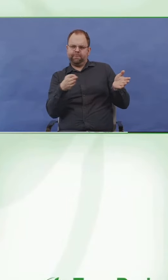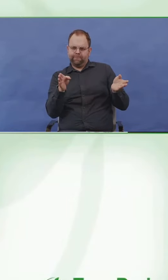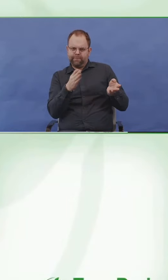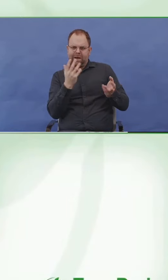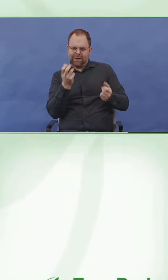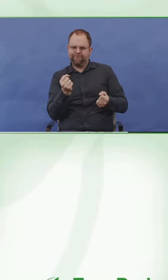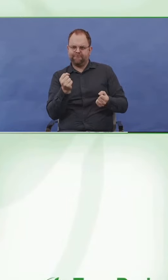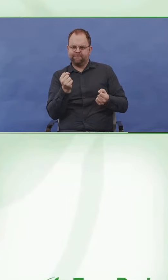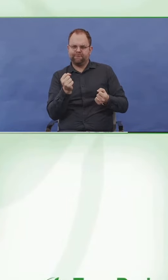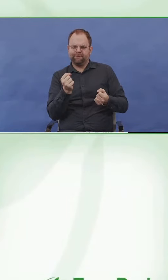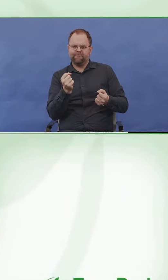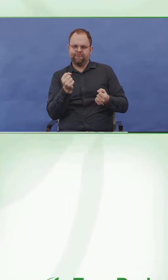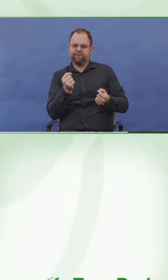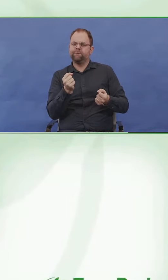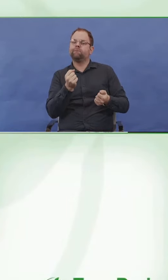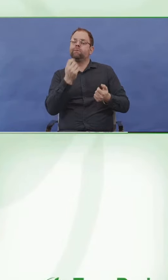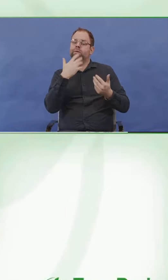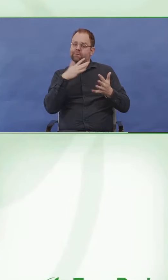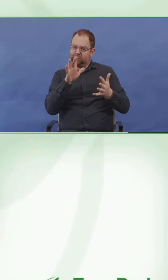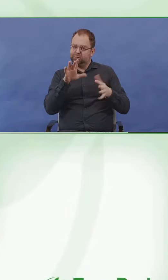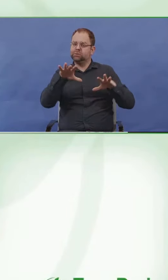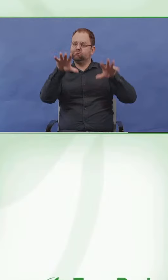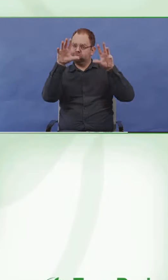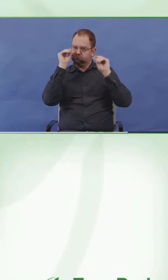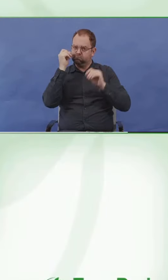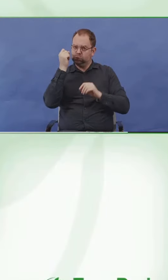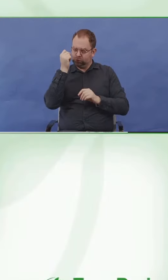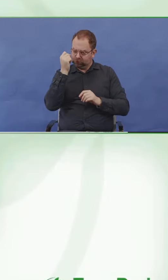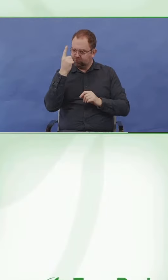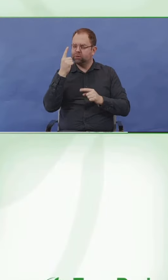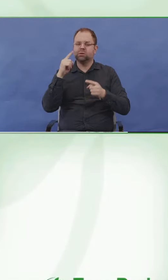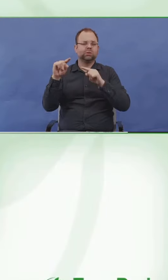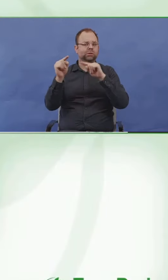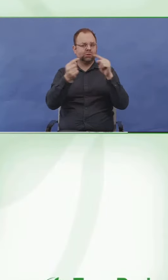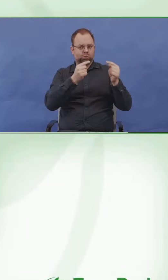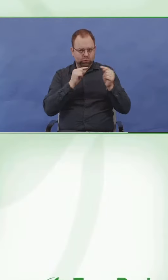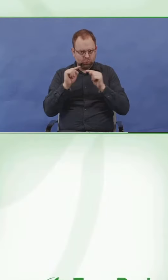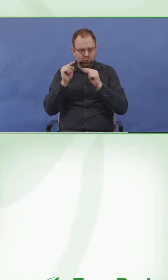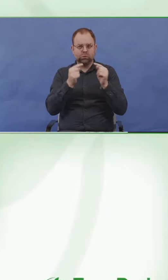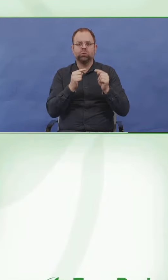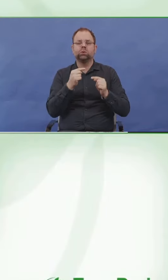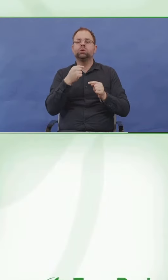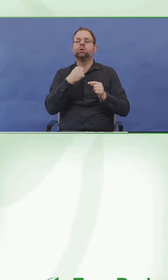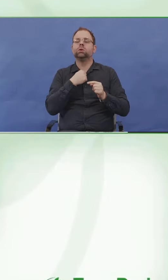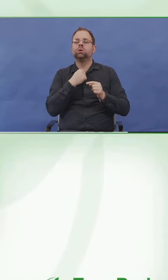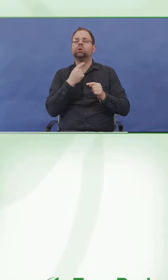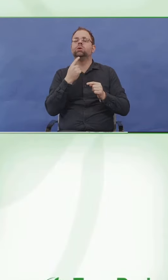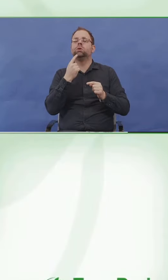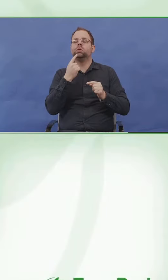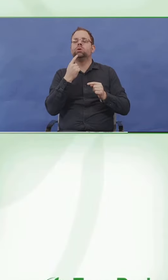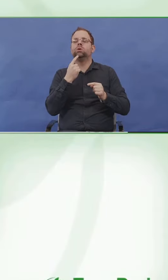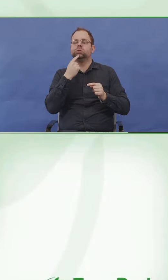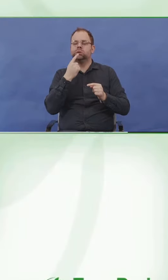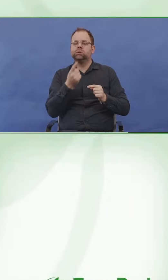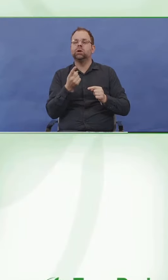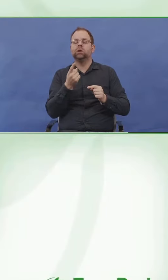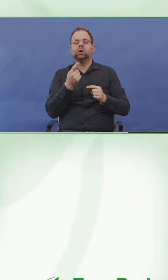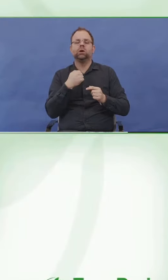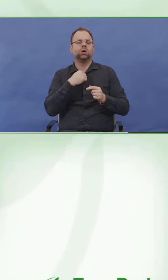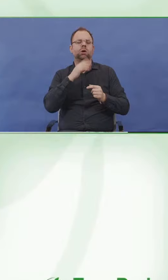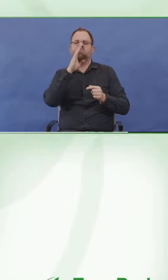want to let you all know that it is I am happy to consider the